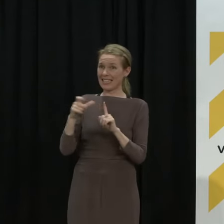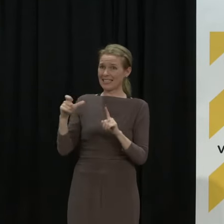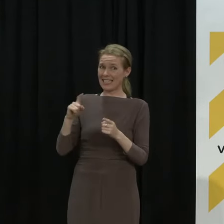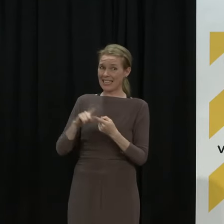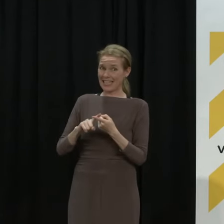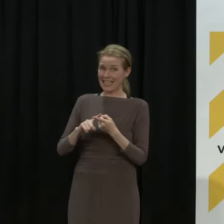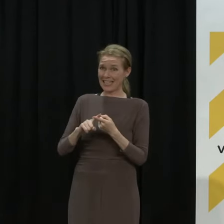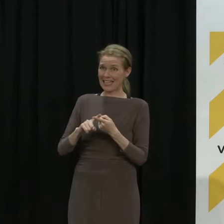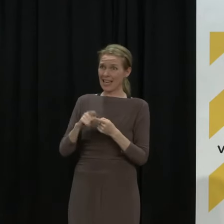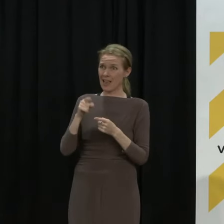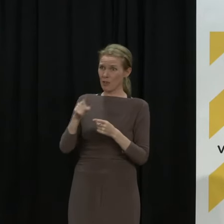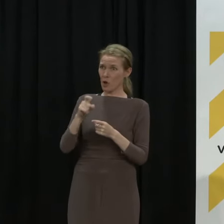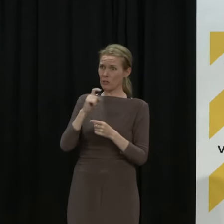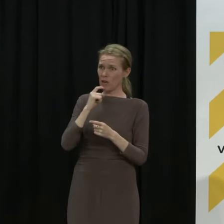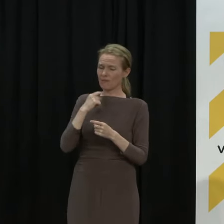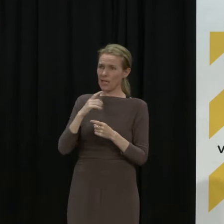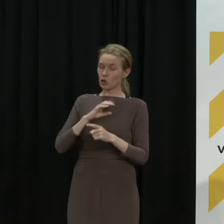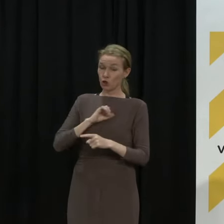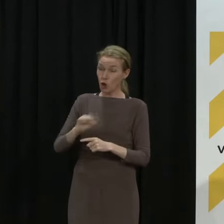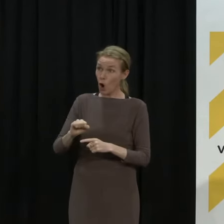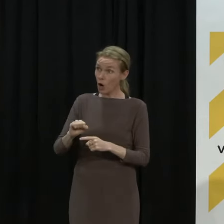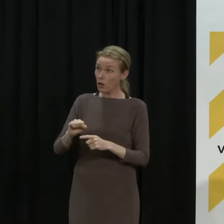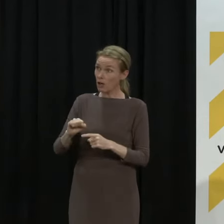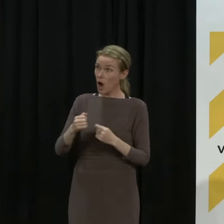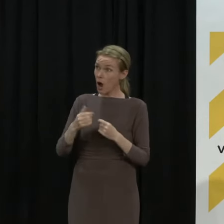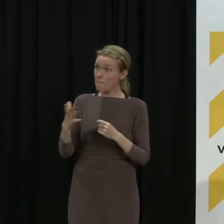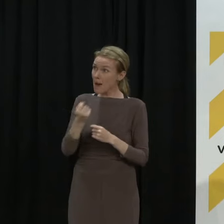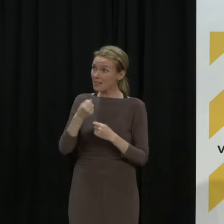place there, and yes we will have more around vaccination and testing to stay on that